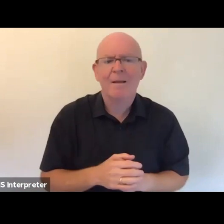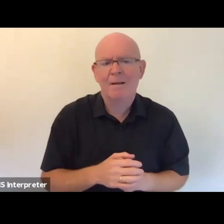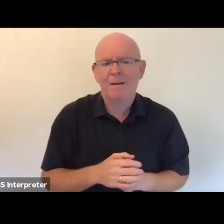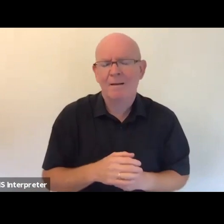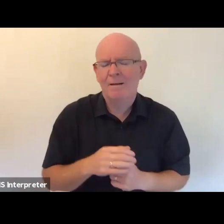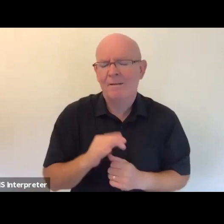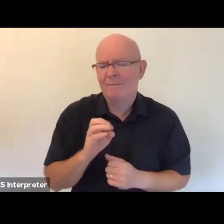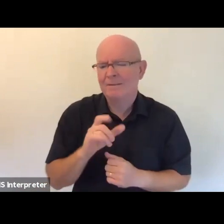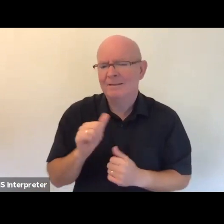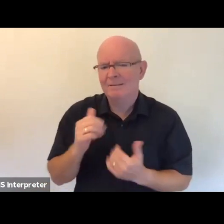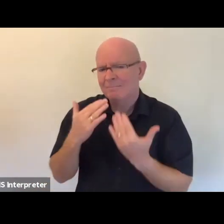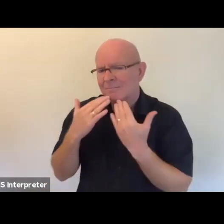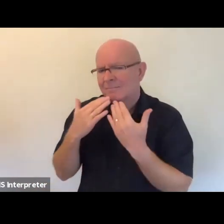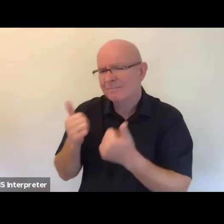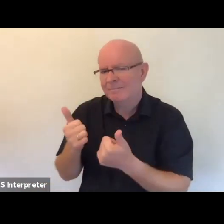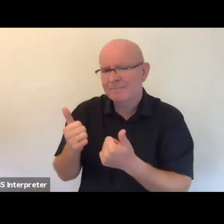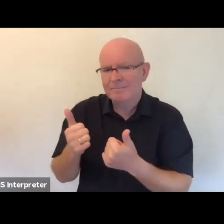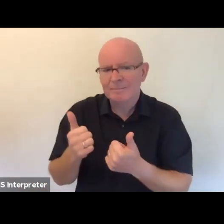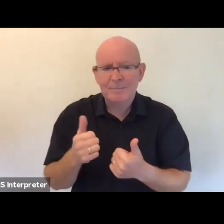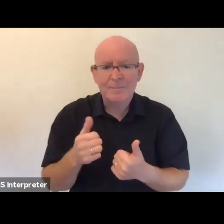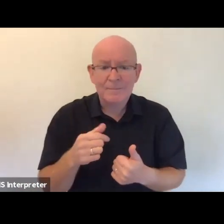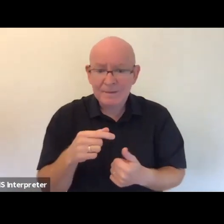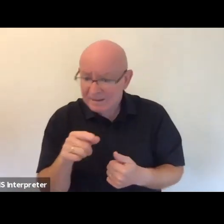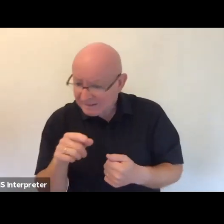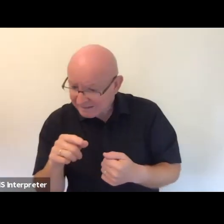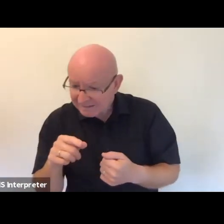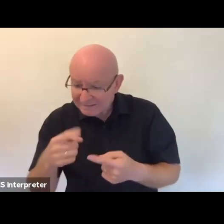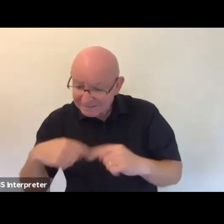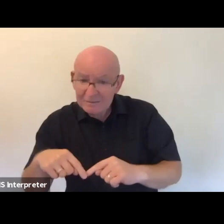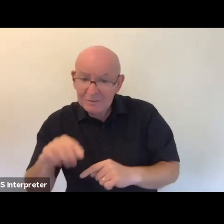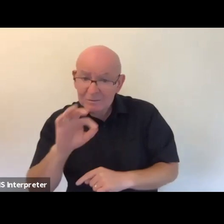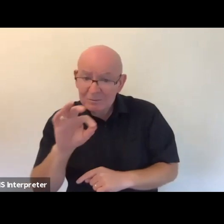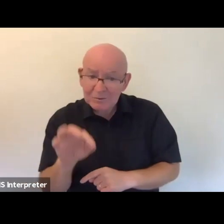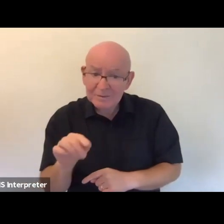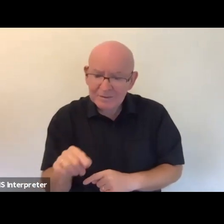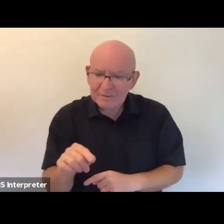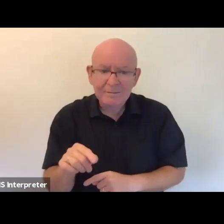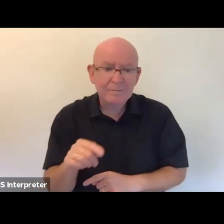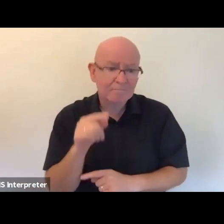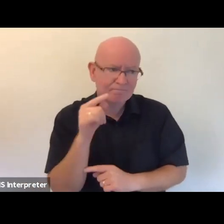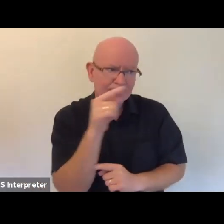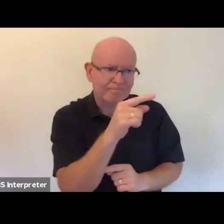Do you find that social protection systems have accessible grievance redress mechanisms